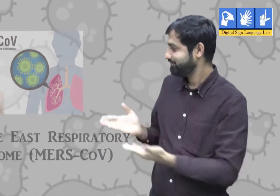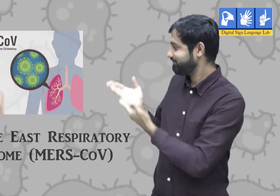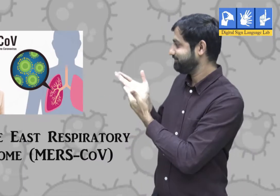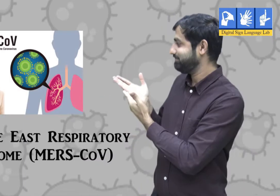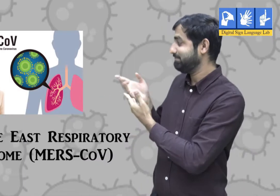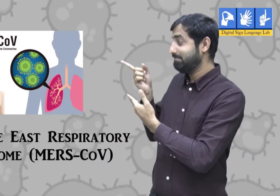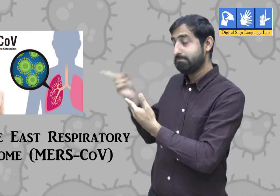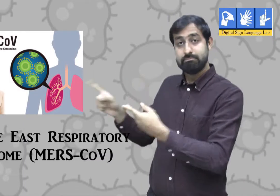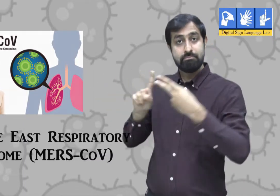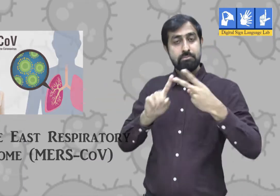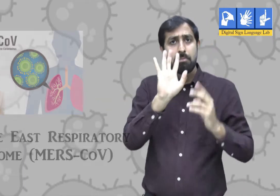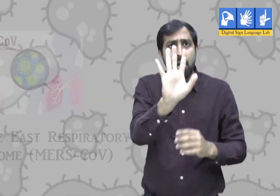The Middle East Respiratory Syndrome (MERS-Co V).